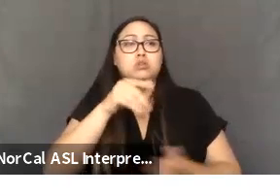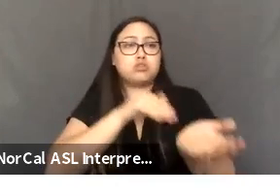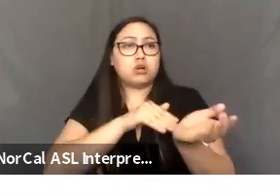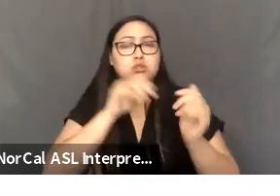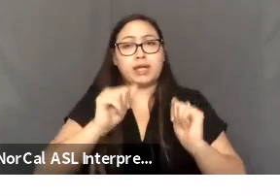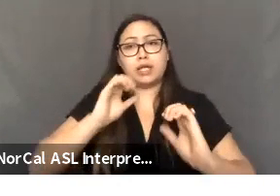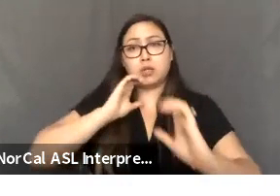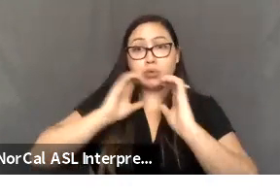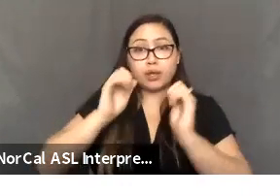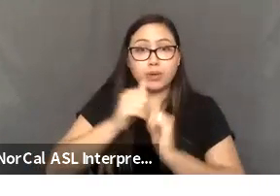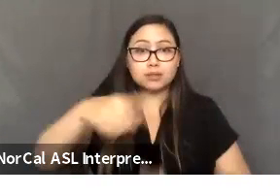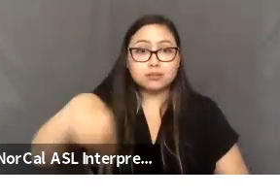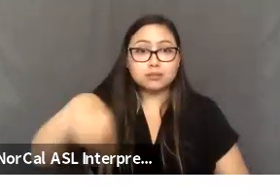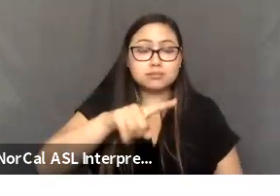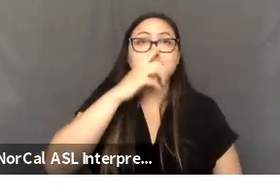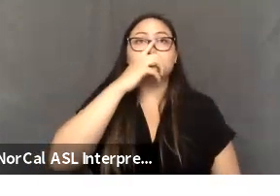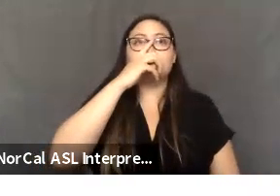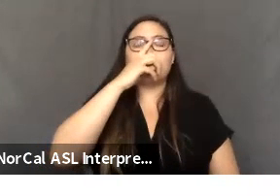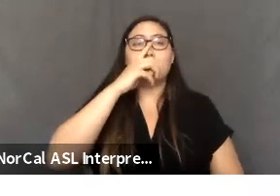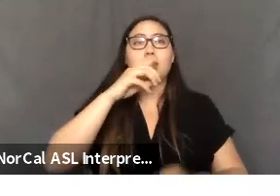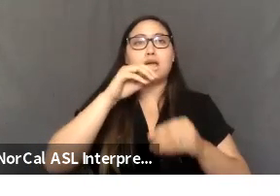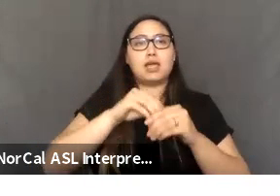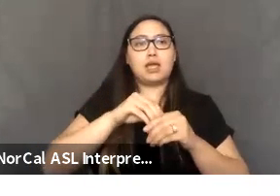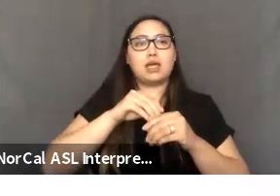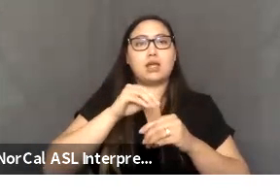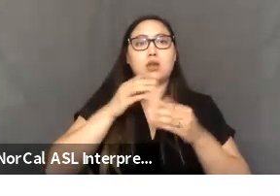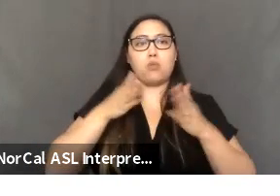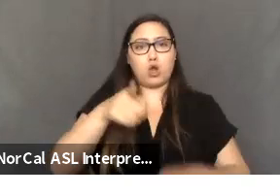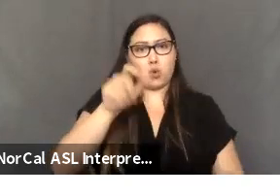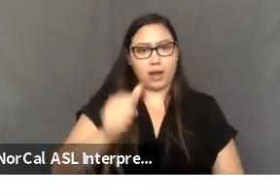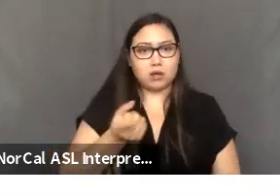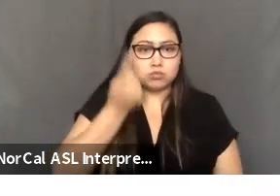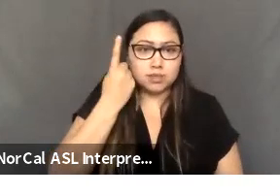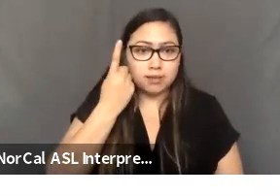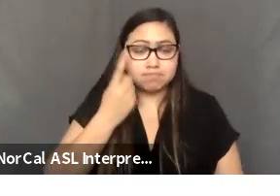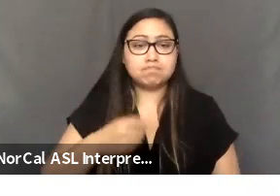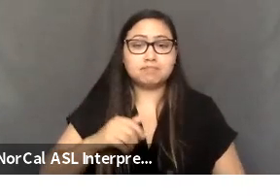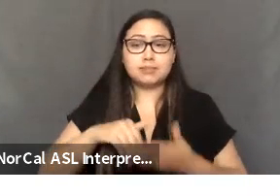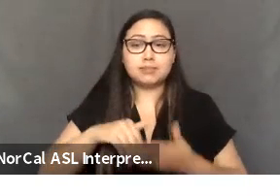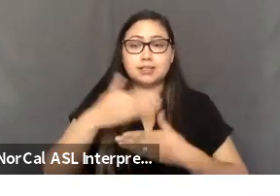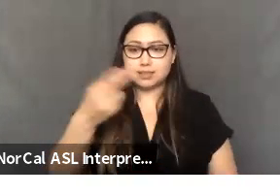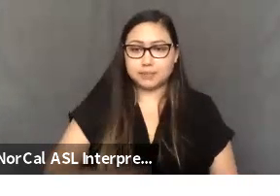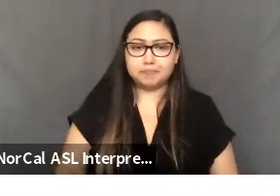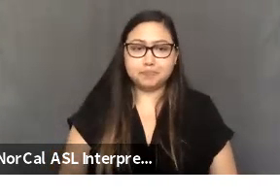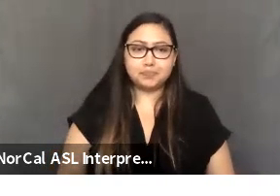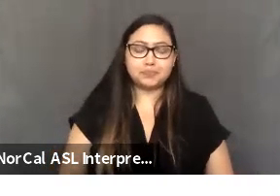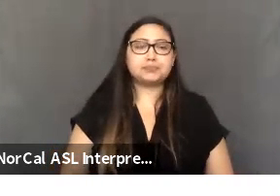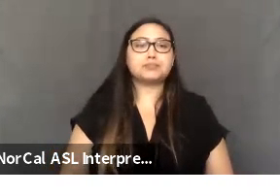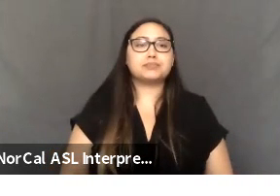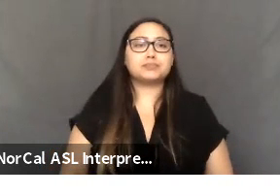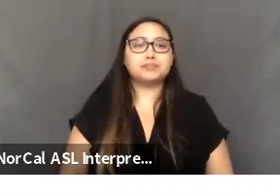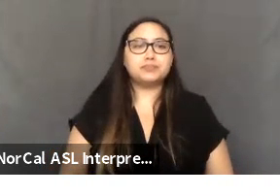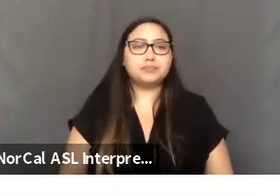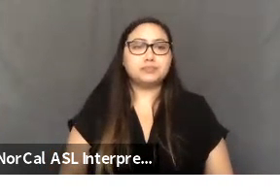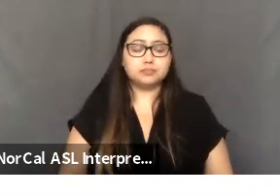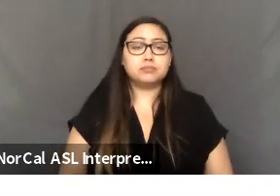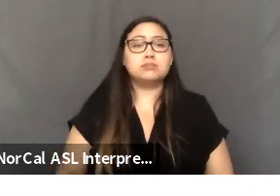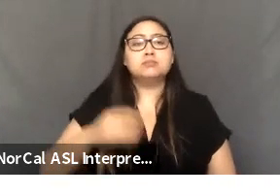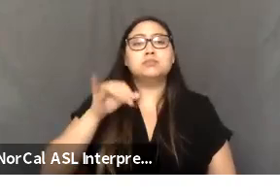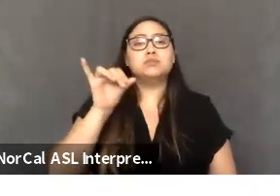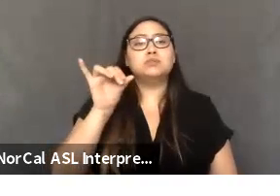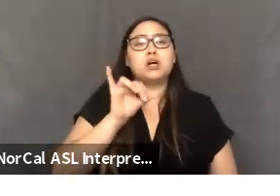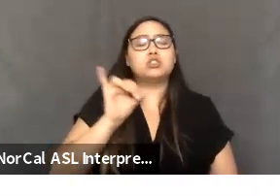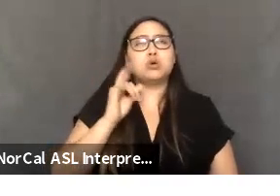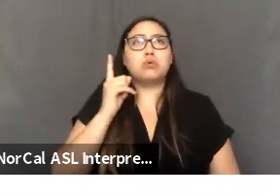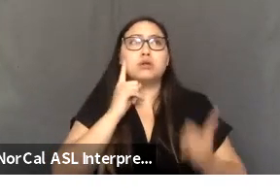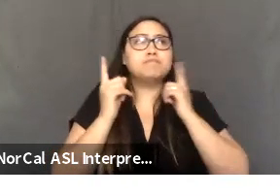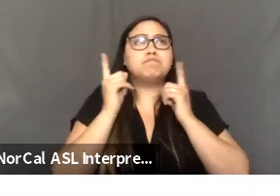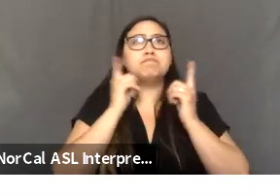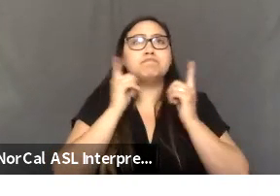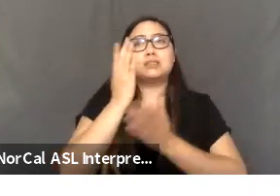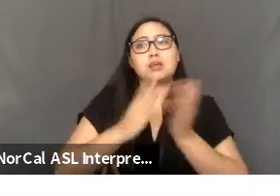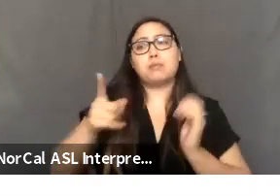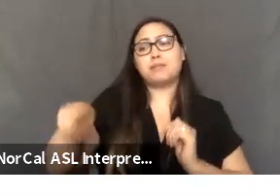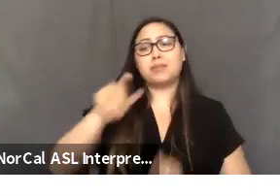people in a way that they understand. Next slide. We also heard from some of our ADA coordinators